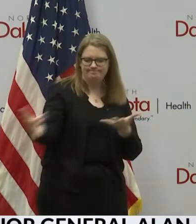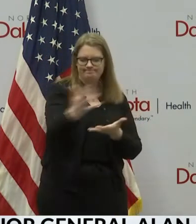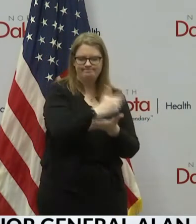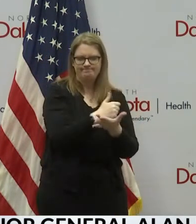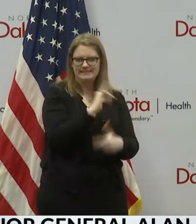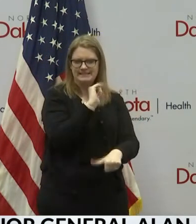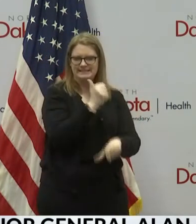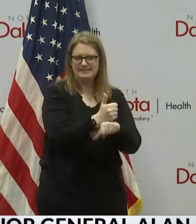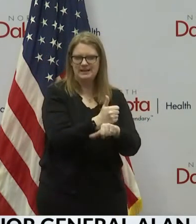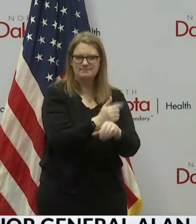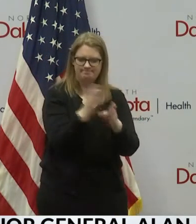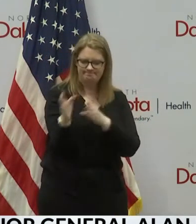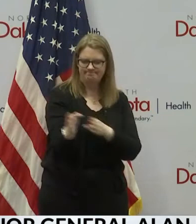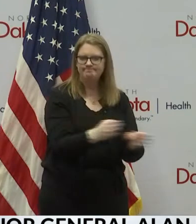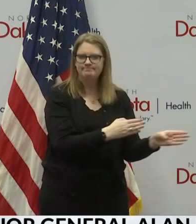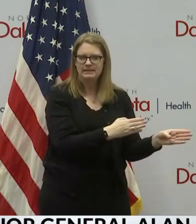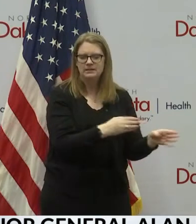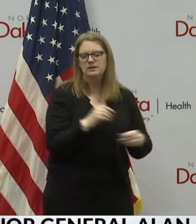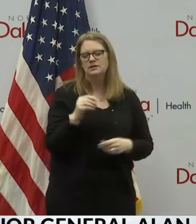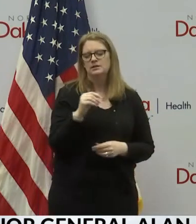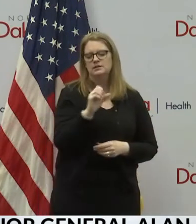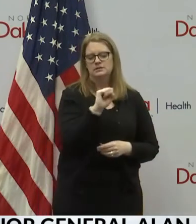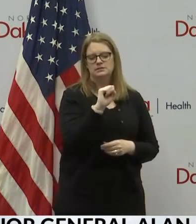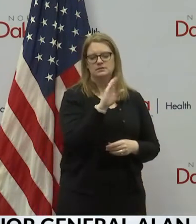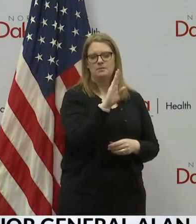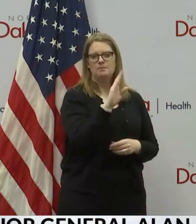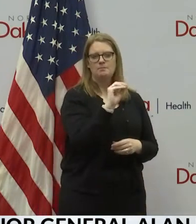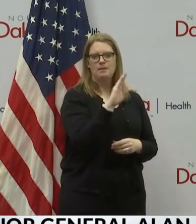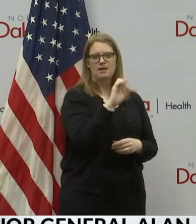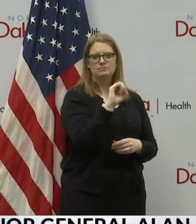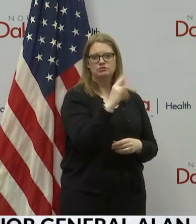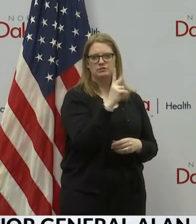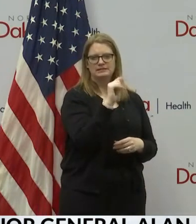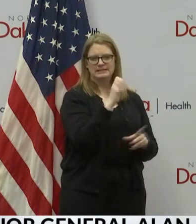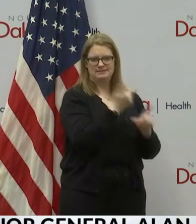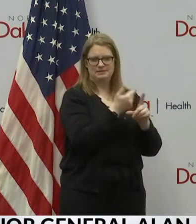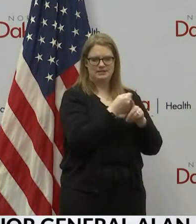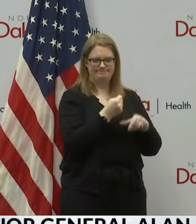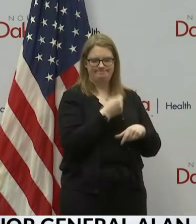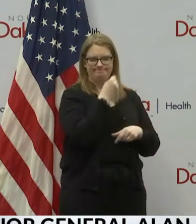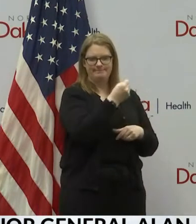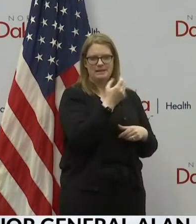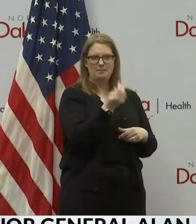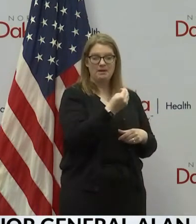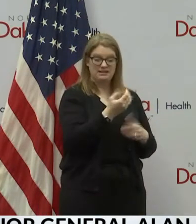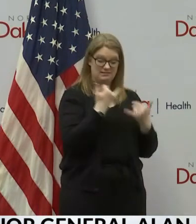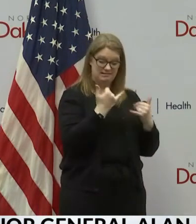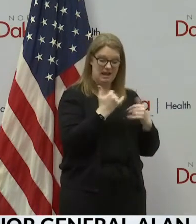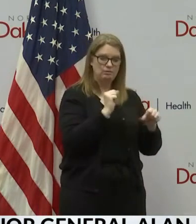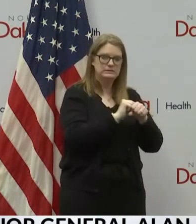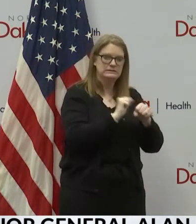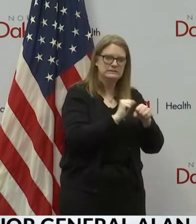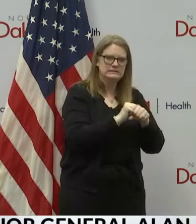CONTROL TOGETHER TO BUILD A STRATEGY TO MEET THE NEEDS OF NORTH DAKOTA. AS THE GOVERNOR MENTIONED, OUR BRIGADIER GENERAL WAS BROUGHT IN